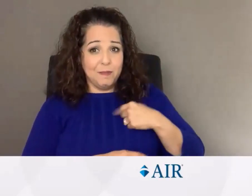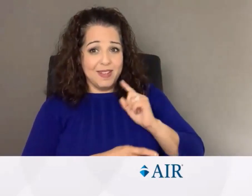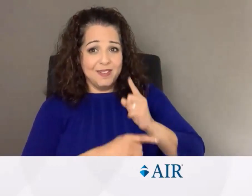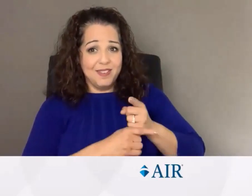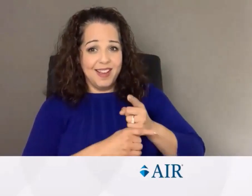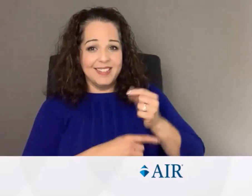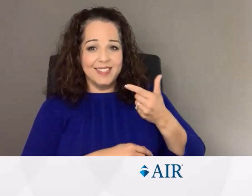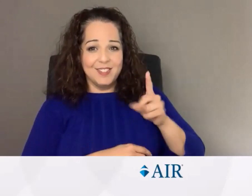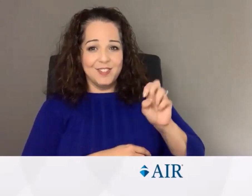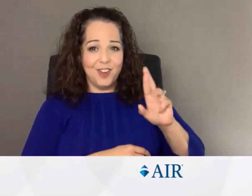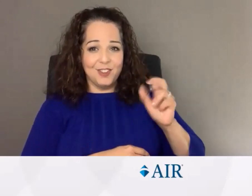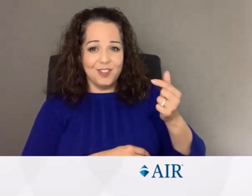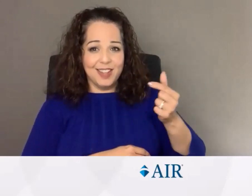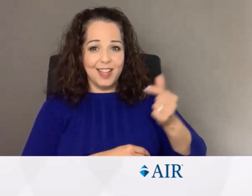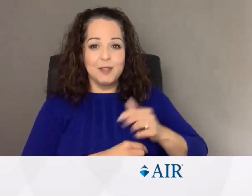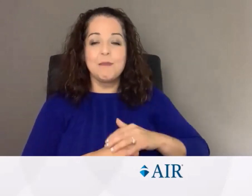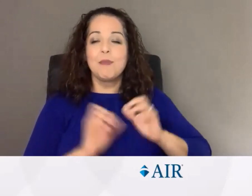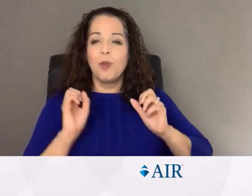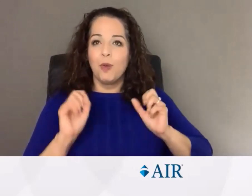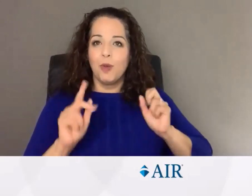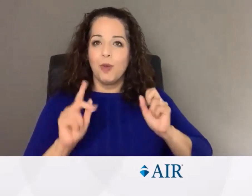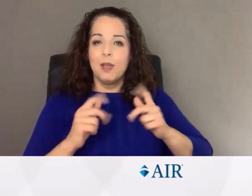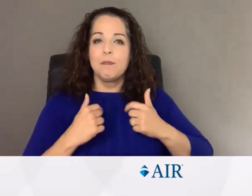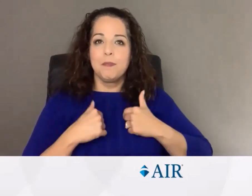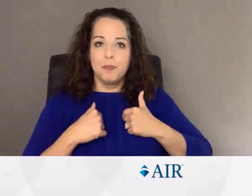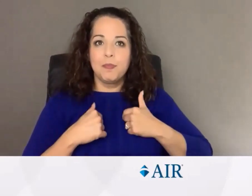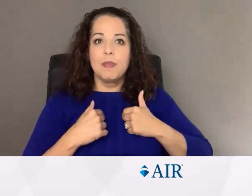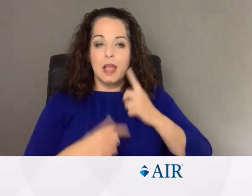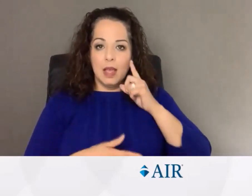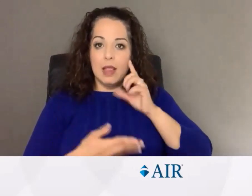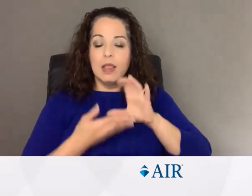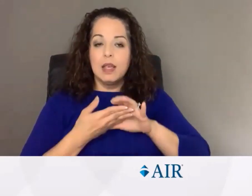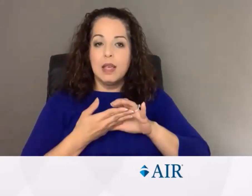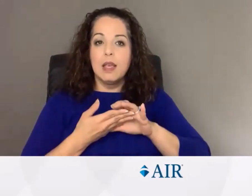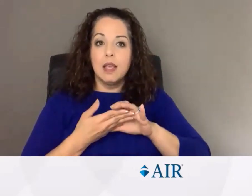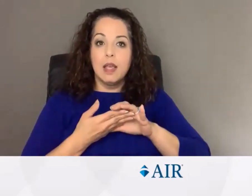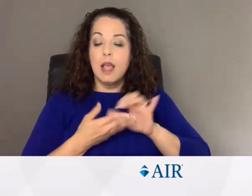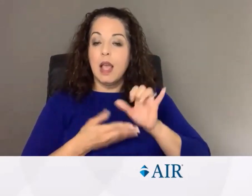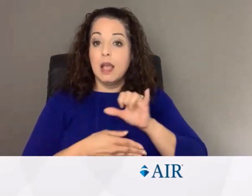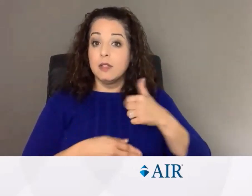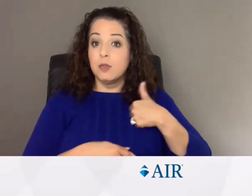Yeah, so I think, as we said in the presentation,